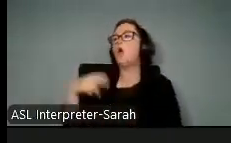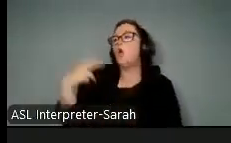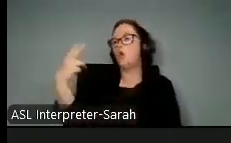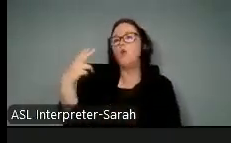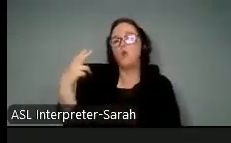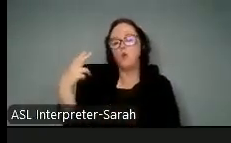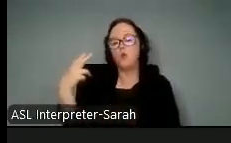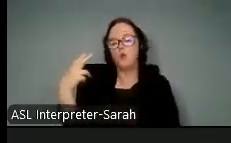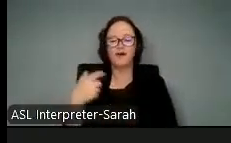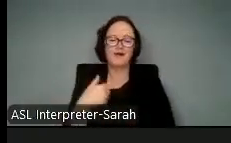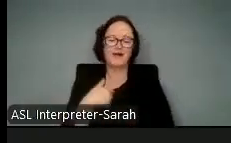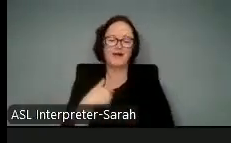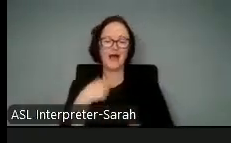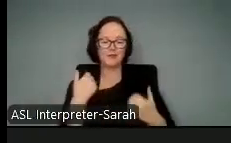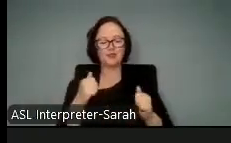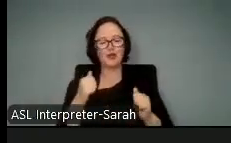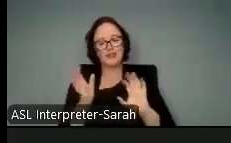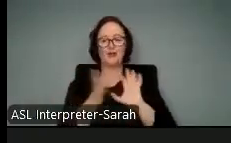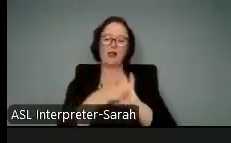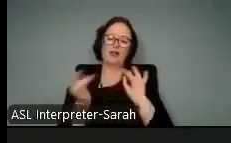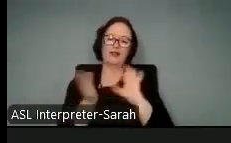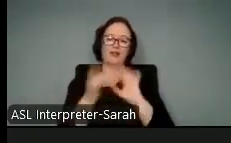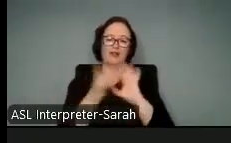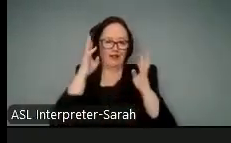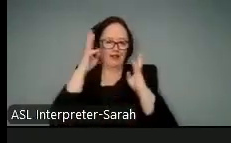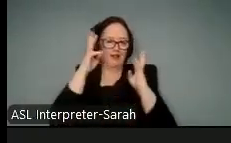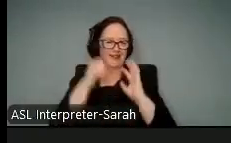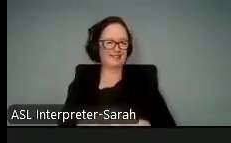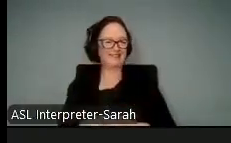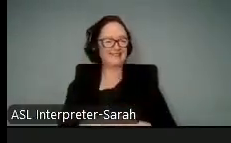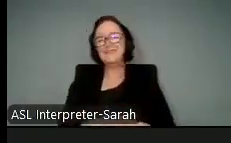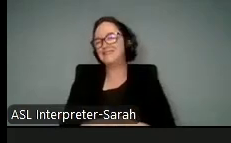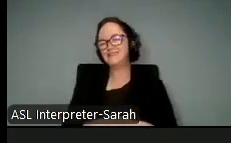Lynn: Hahaha! But yeah and I...